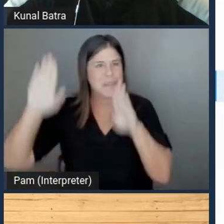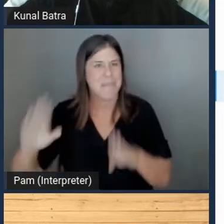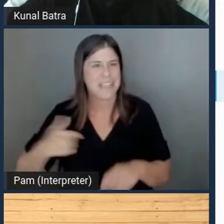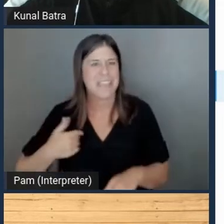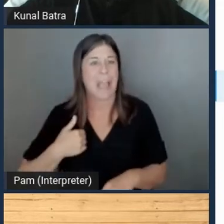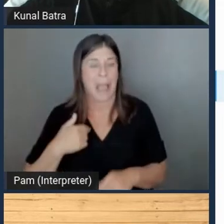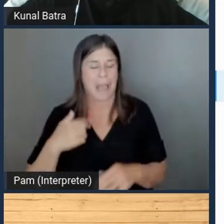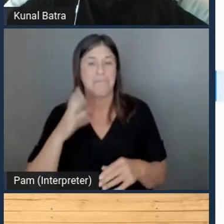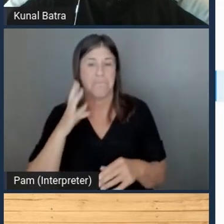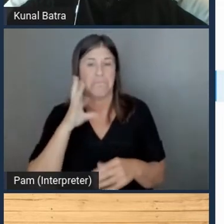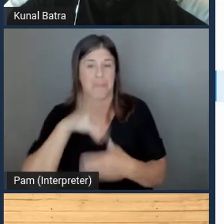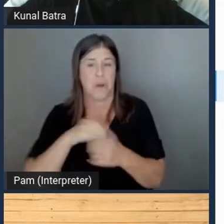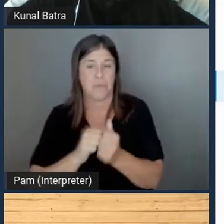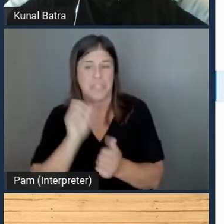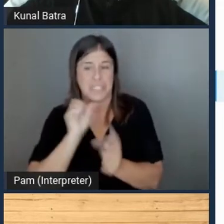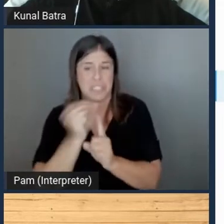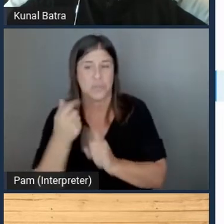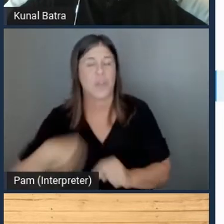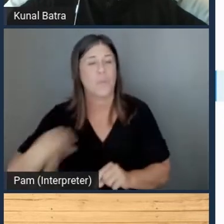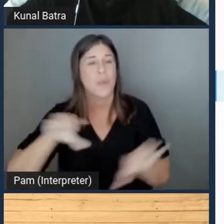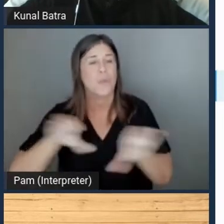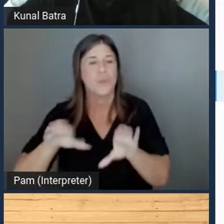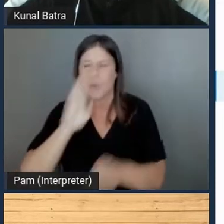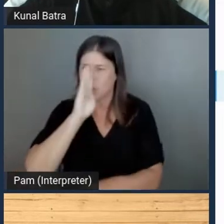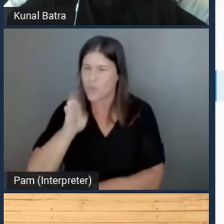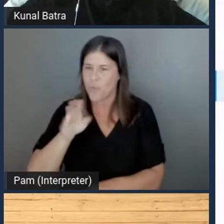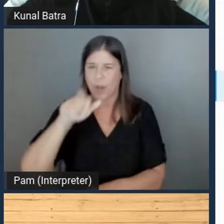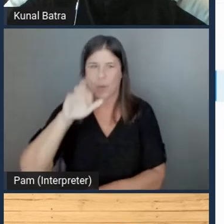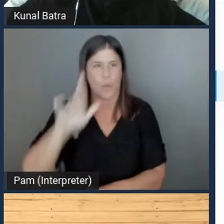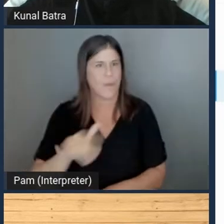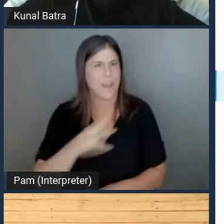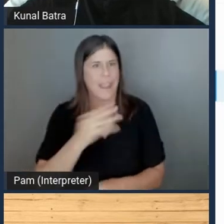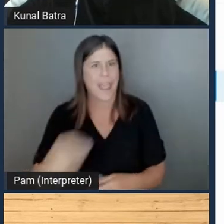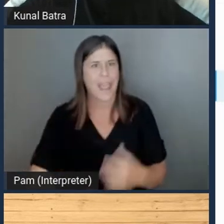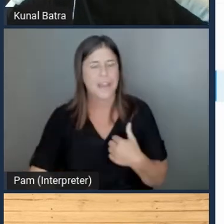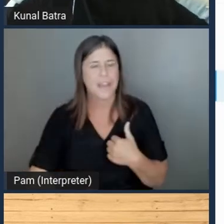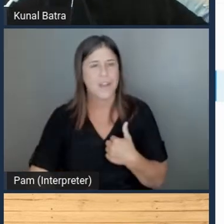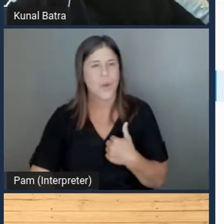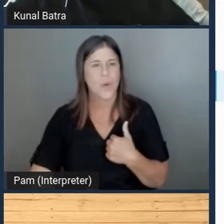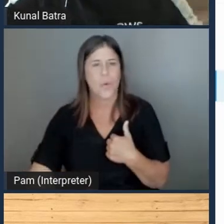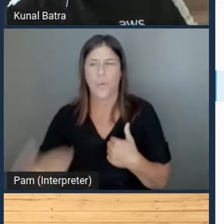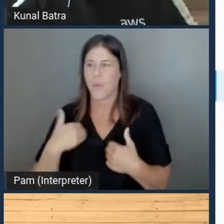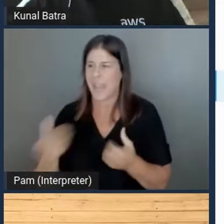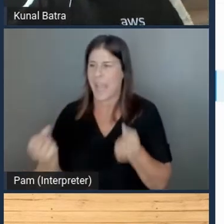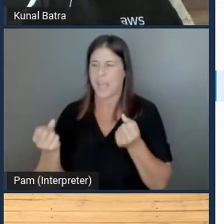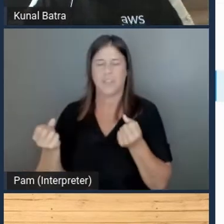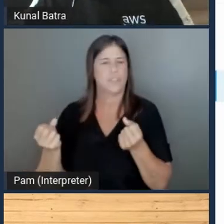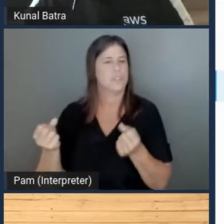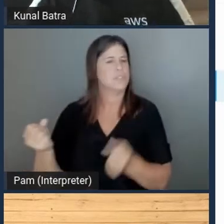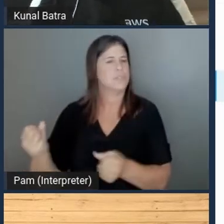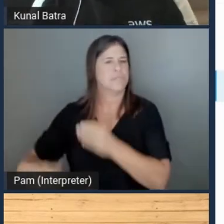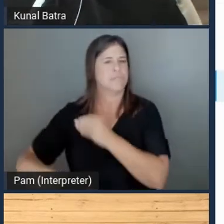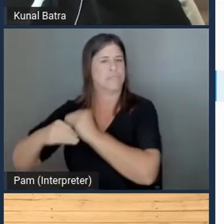where we were doing direct queries and we had one too many people hitting the system at the same time - Yup.